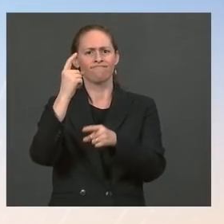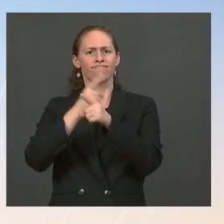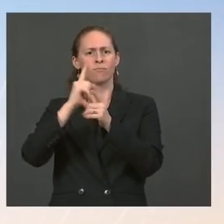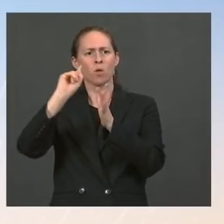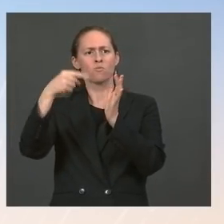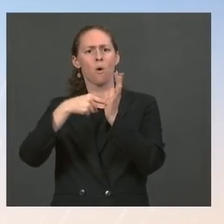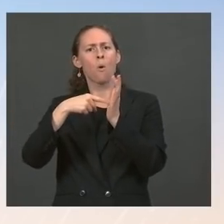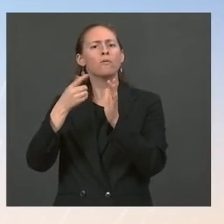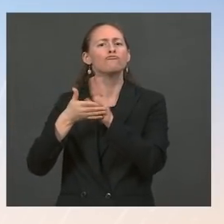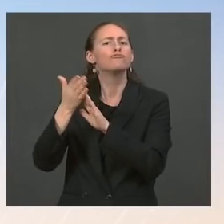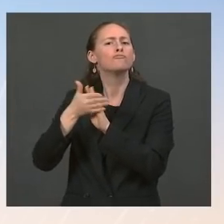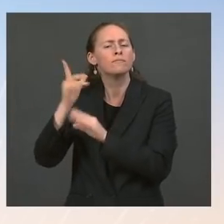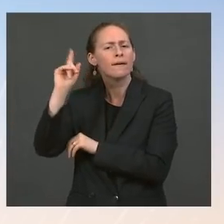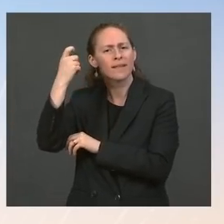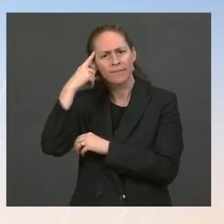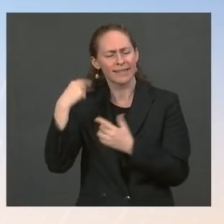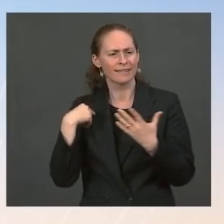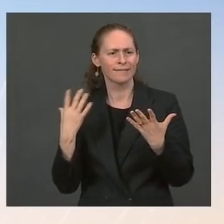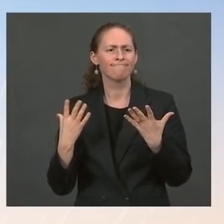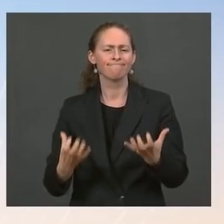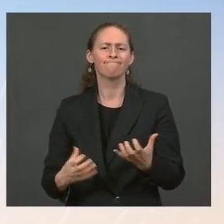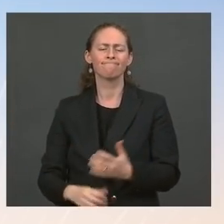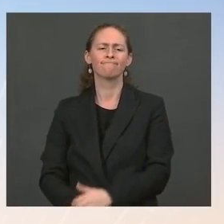there have been unprecedented delays, obstruction,